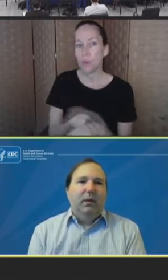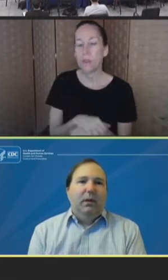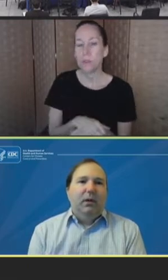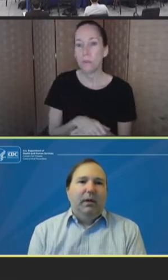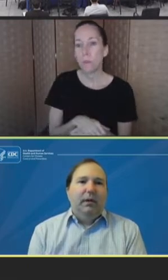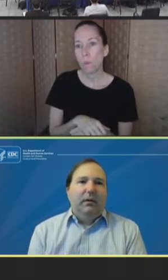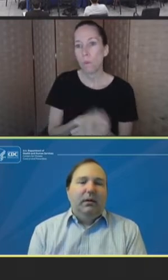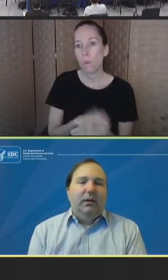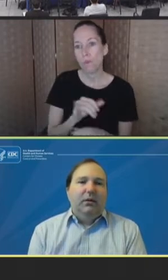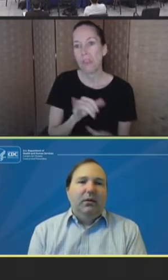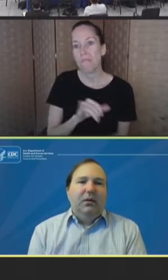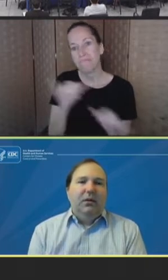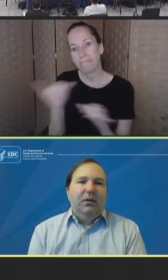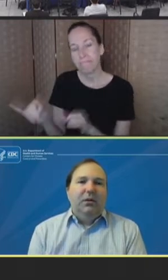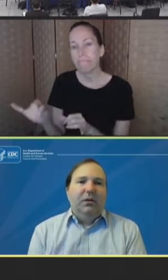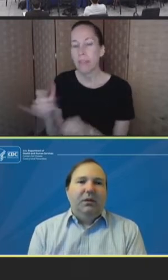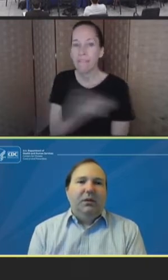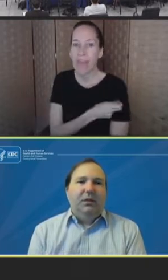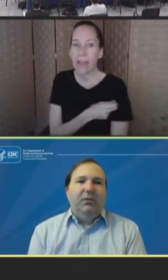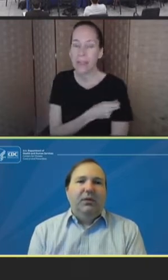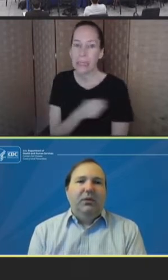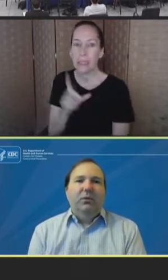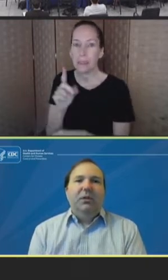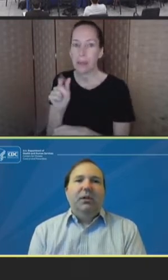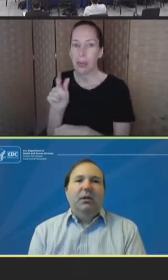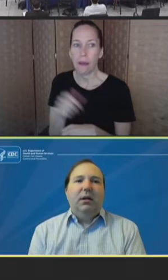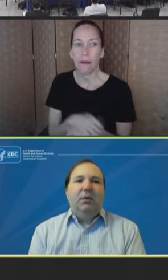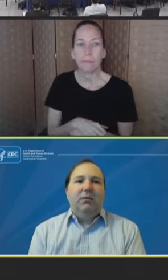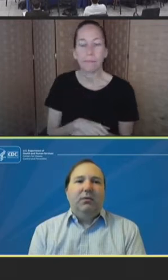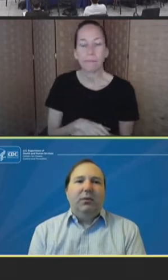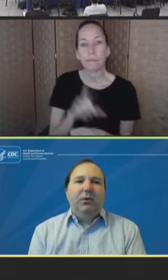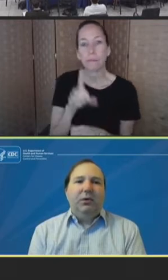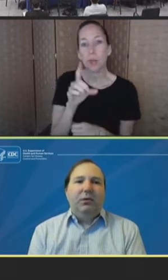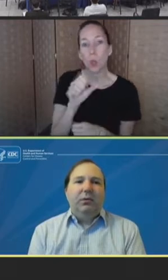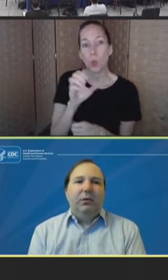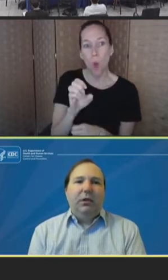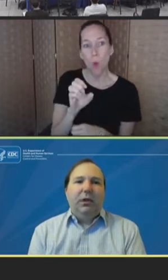And the dose and series, 72 percent have been for first dose, which, again,